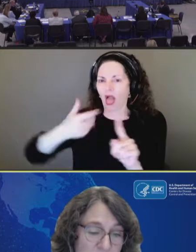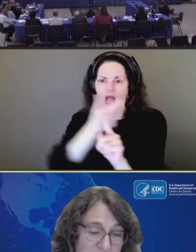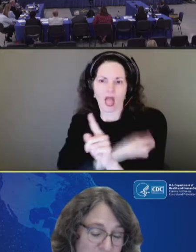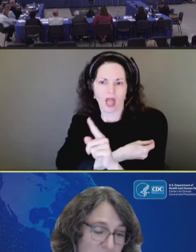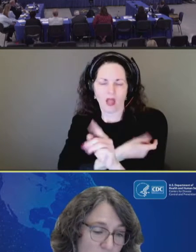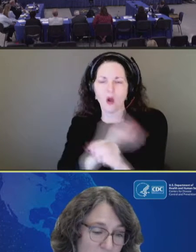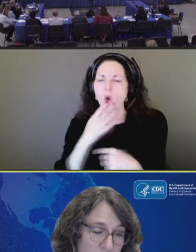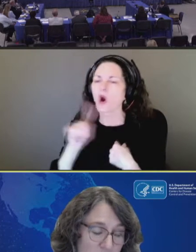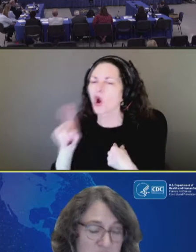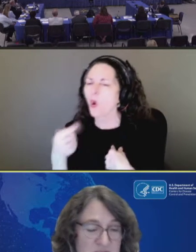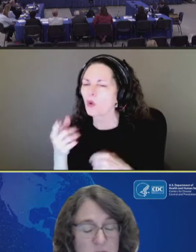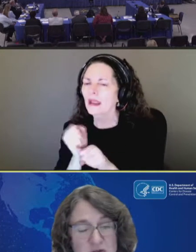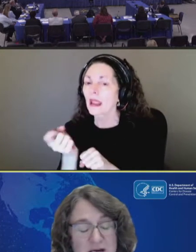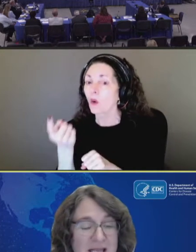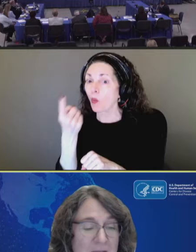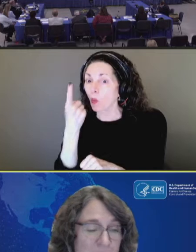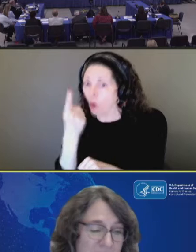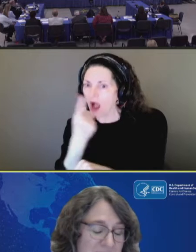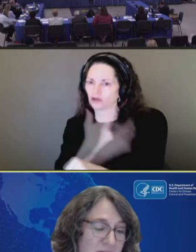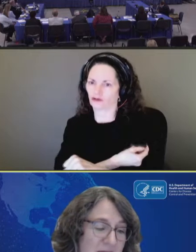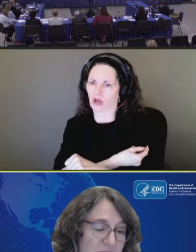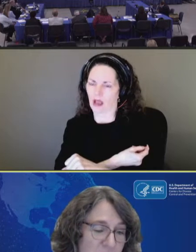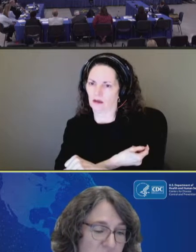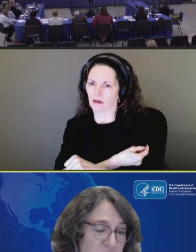only receiving one dose. And so, we're trying to capitalize on that information